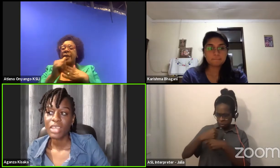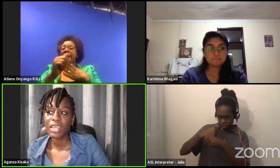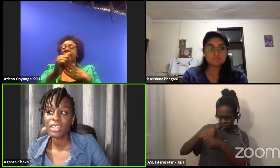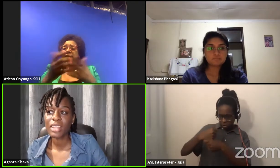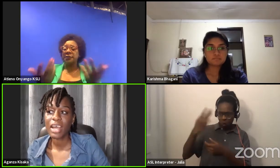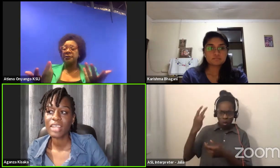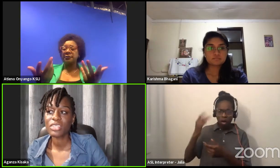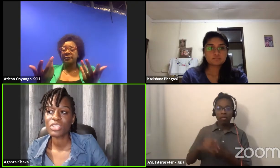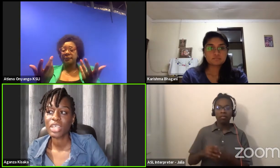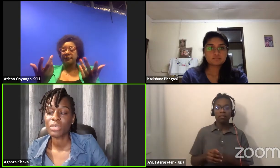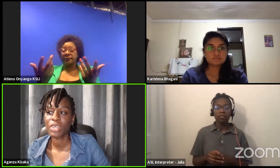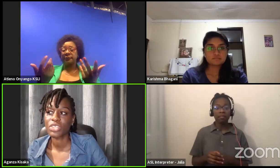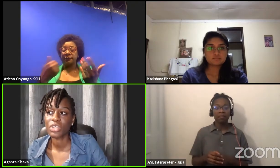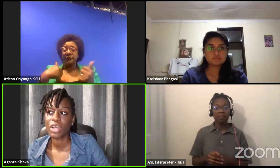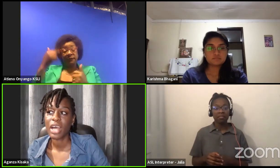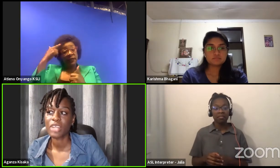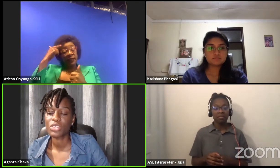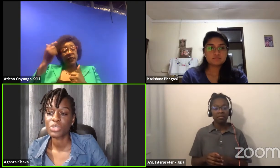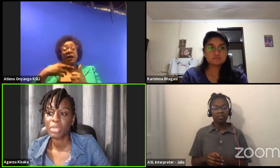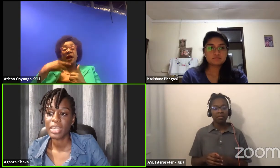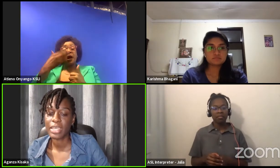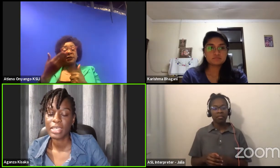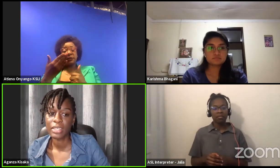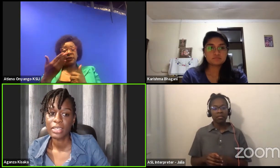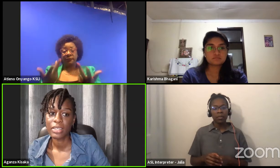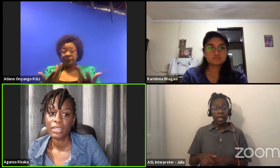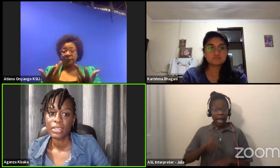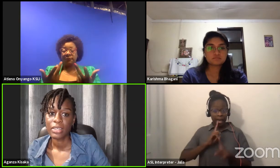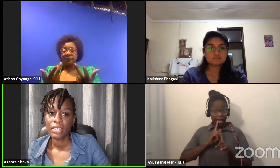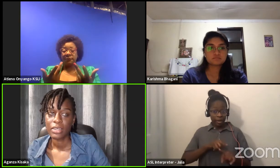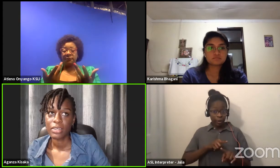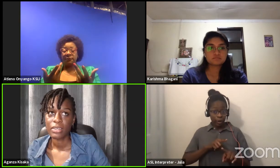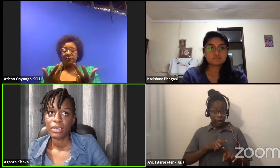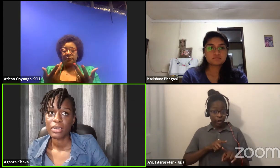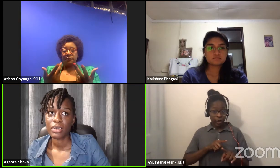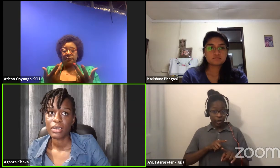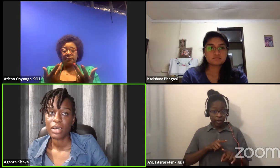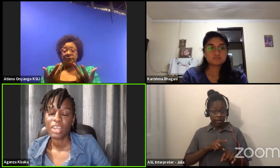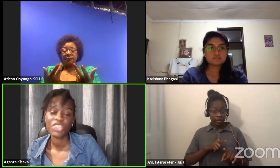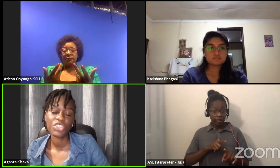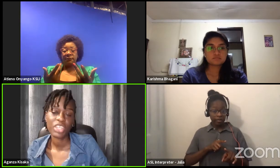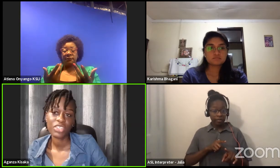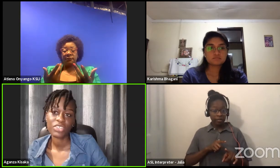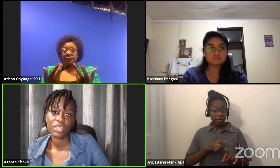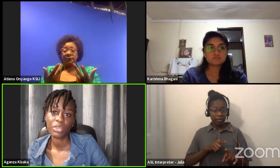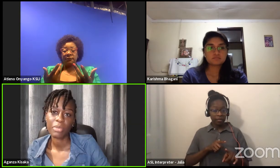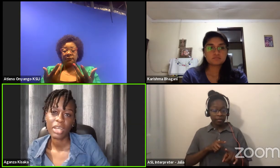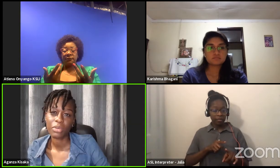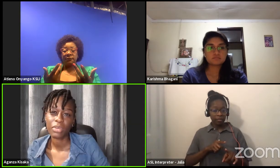And I think the answer to that question has to be unchanging no matter what the circumstance is.